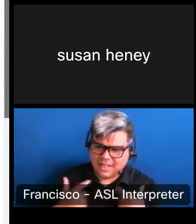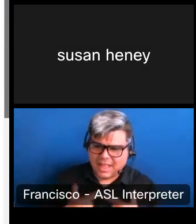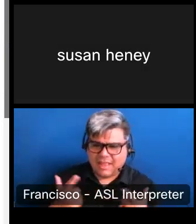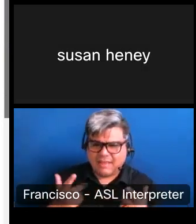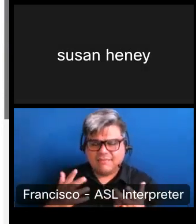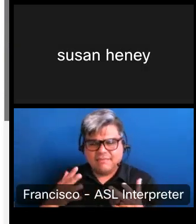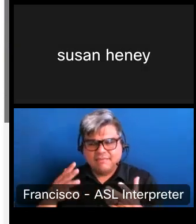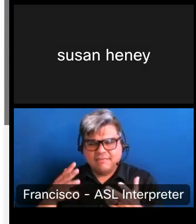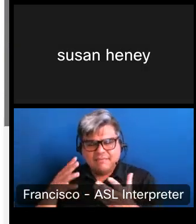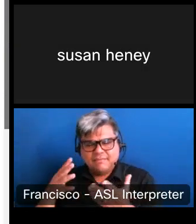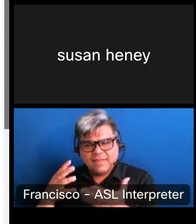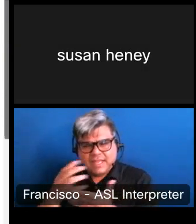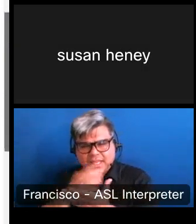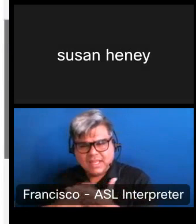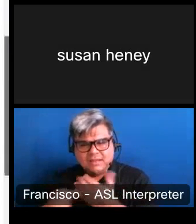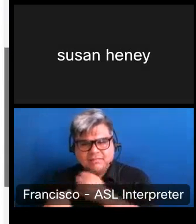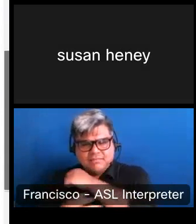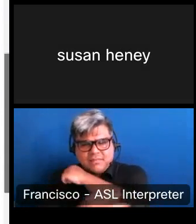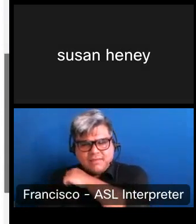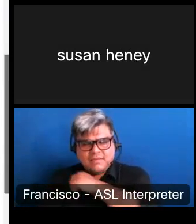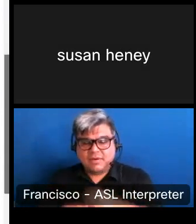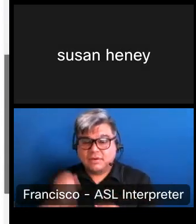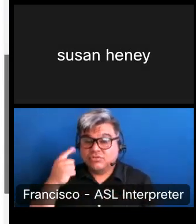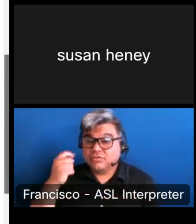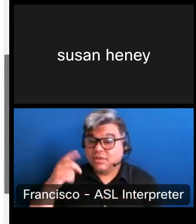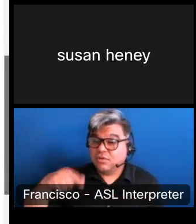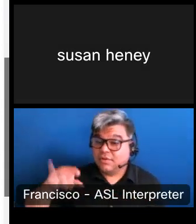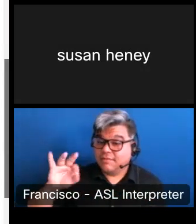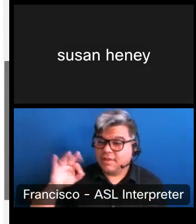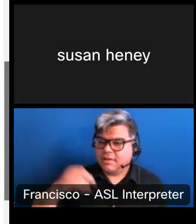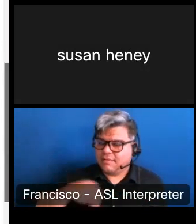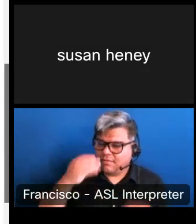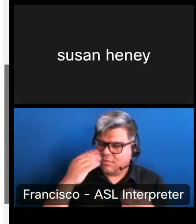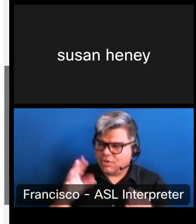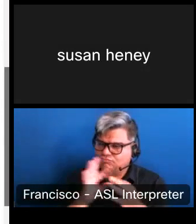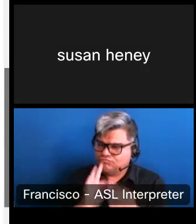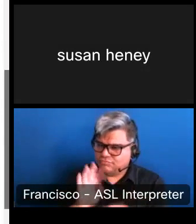Quick Facts also has general information on businesses, such as total employer establishments,